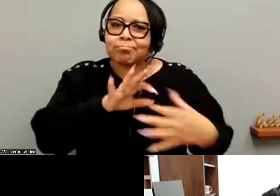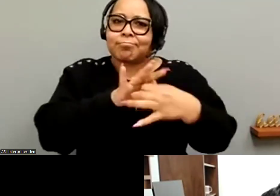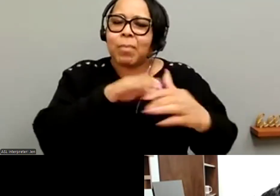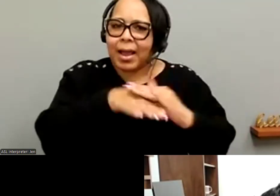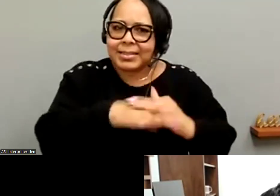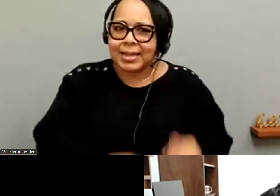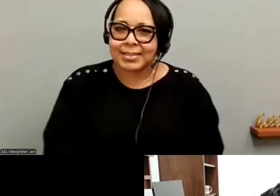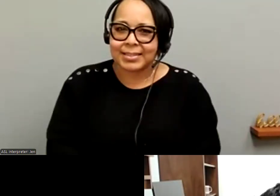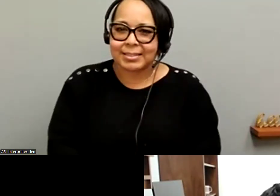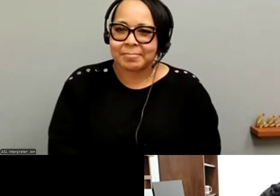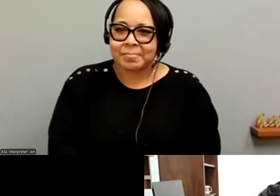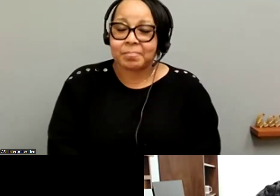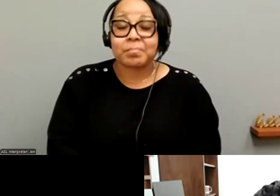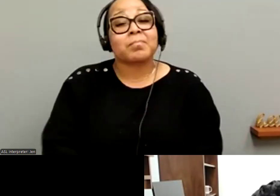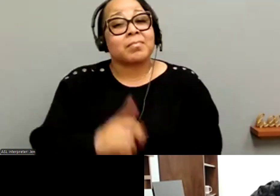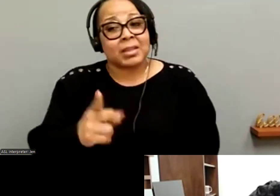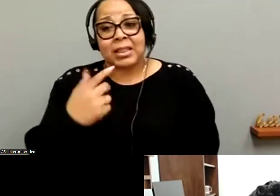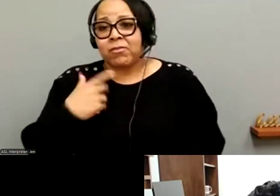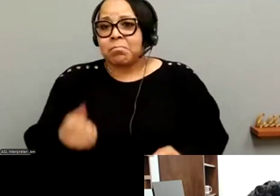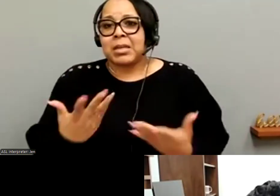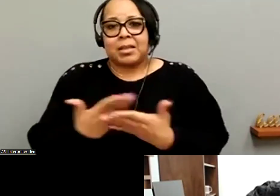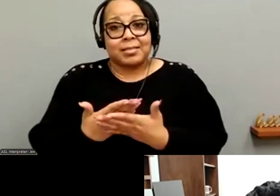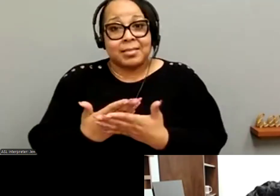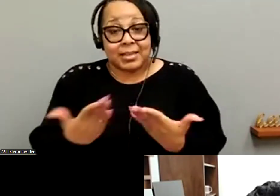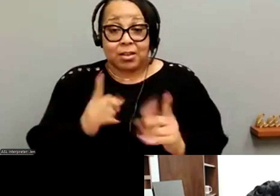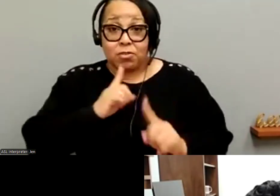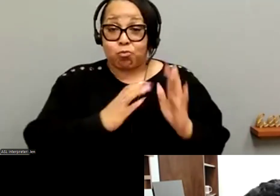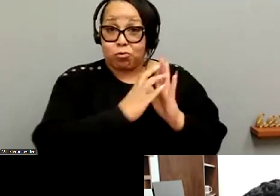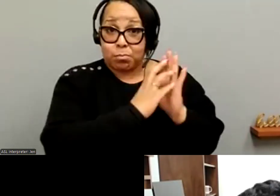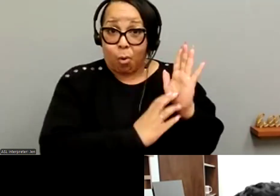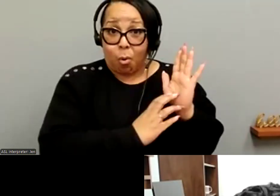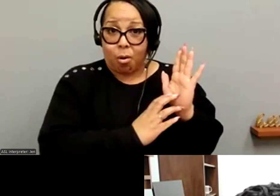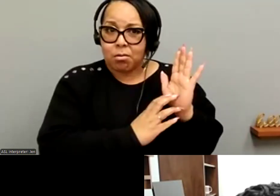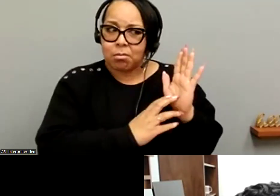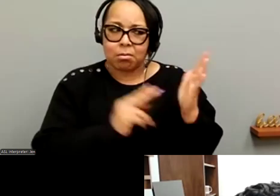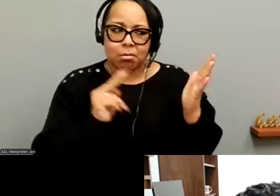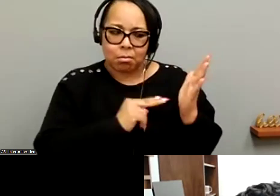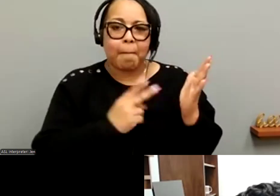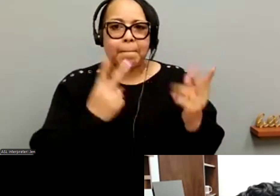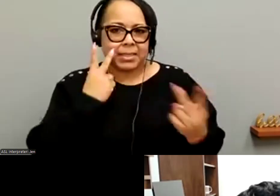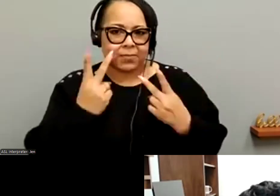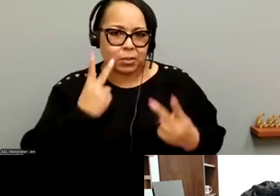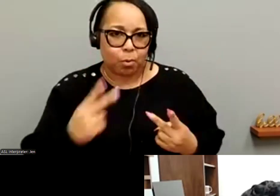13:13:24 There are many things this 13:13:28 report makes visible. We cannot